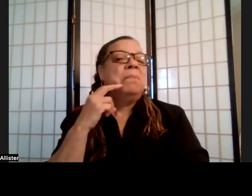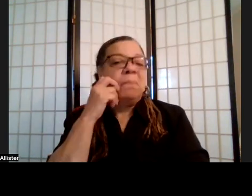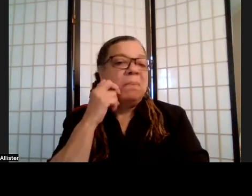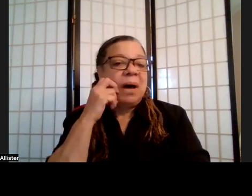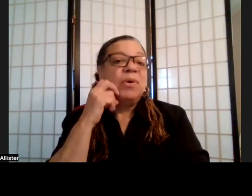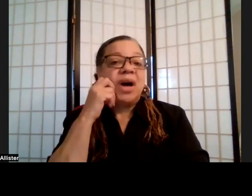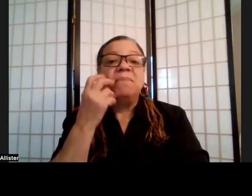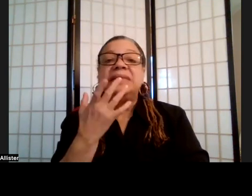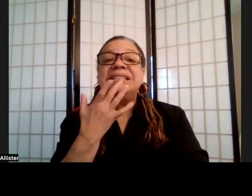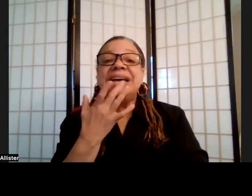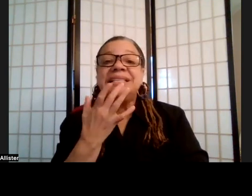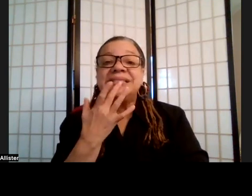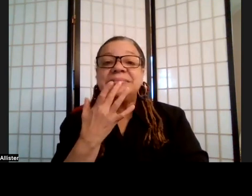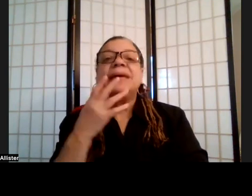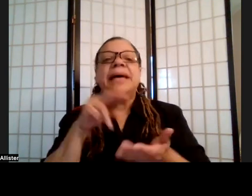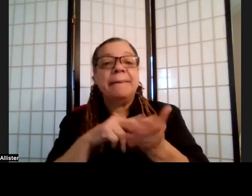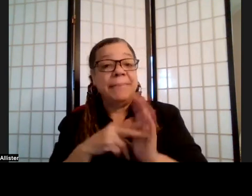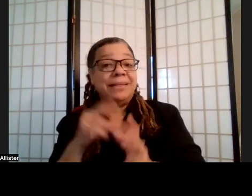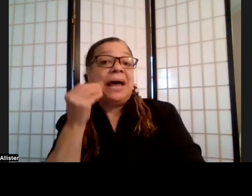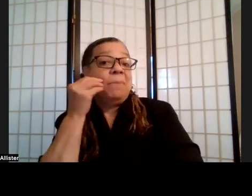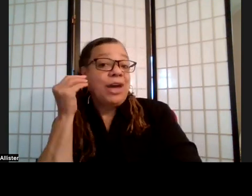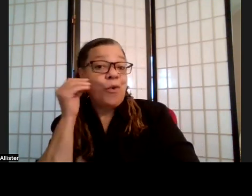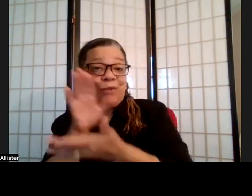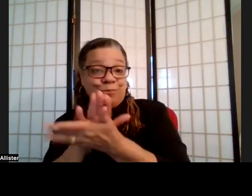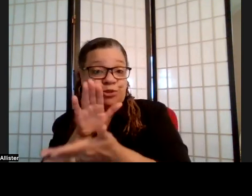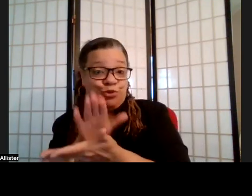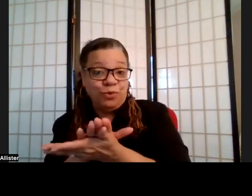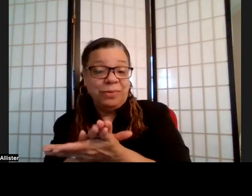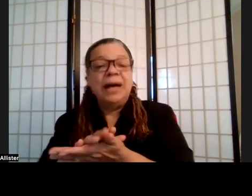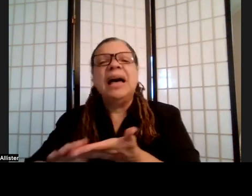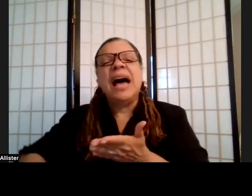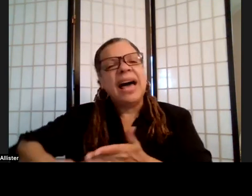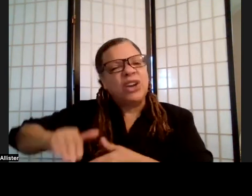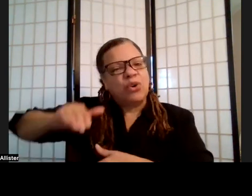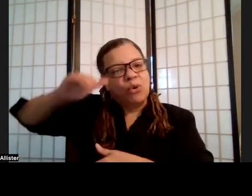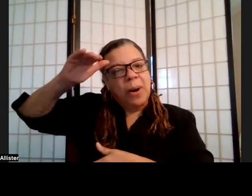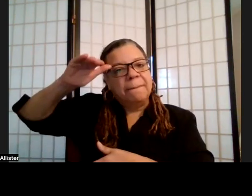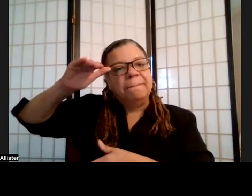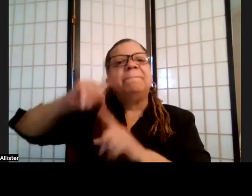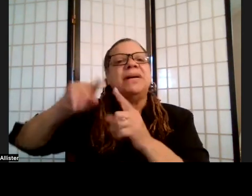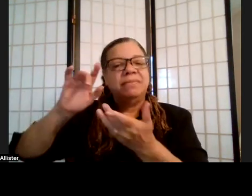it often meant that I would miss school. I outgrew the flavored syrup, but the drug remained always there, in the kitchen,